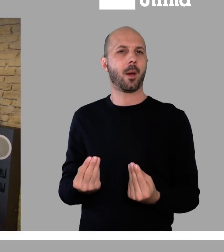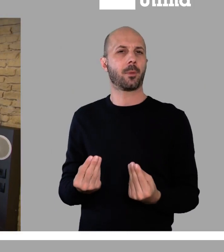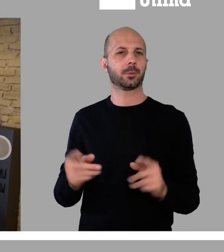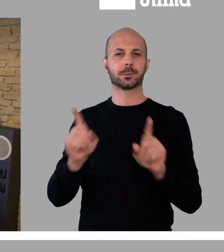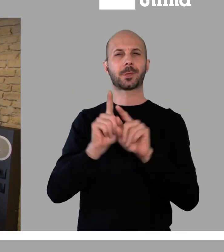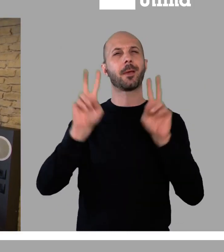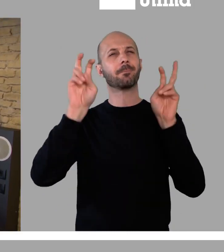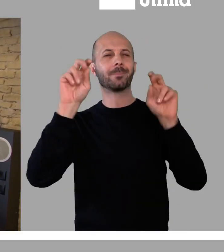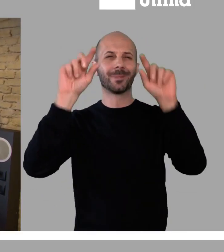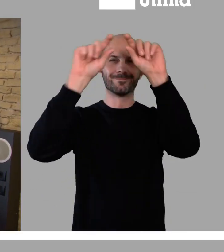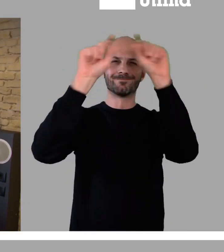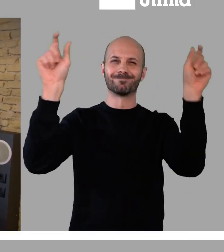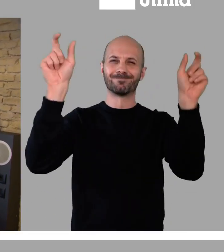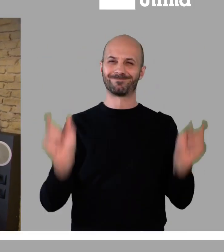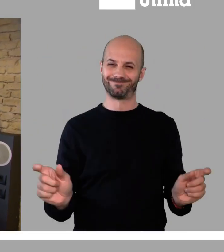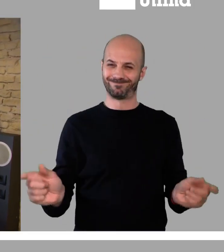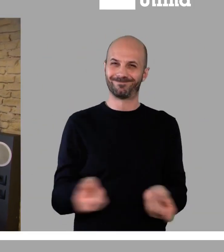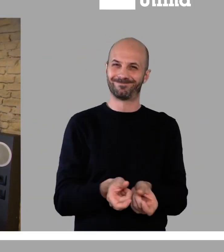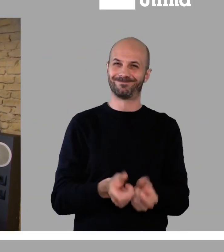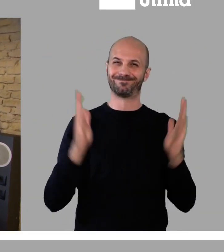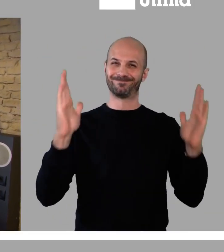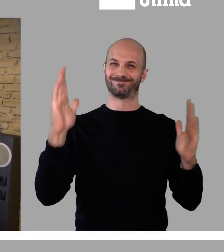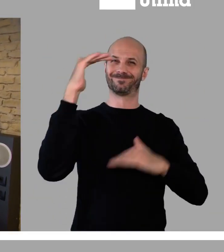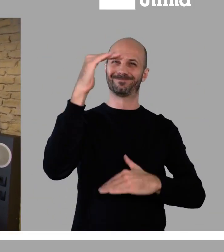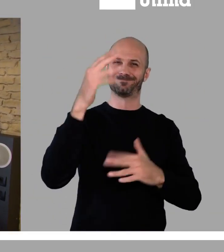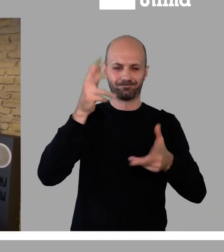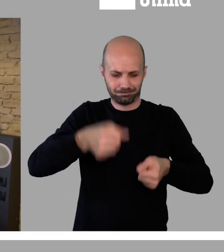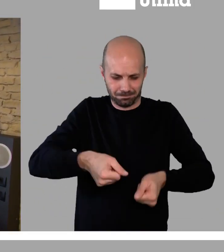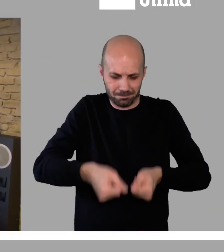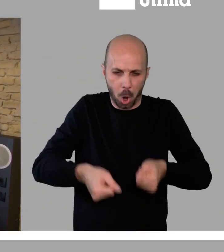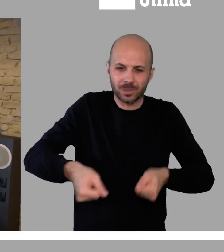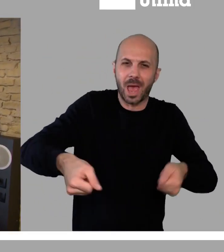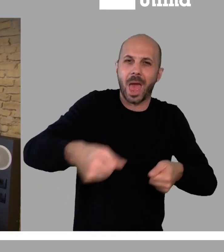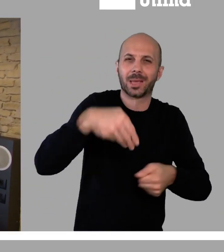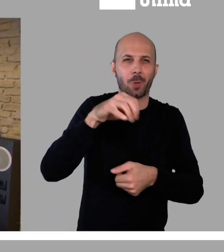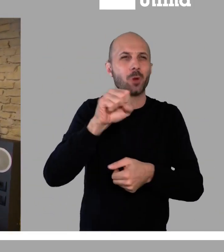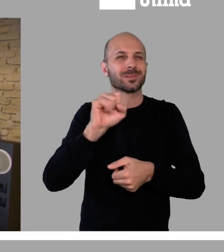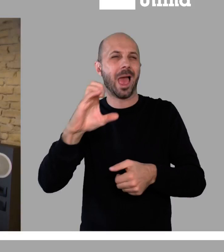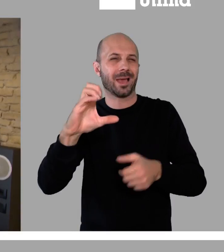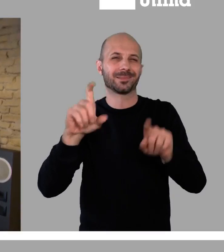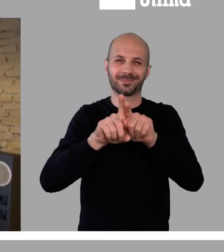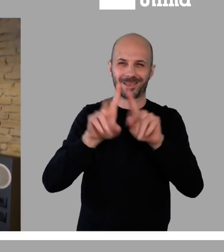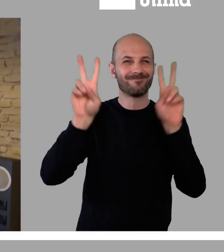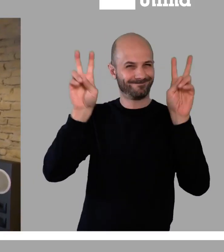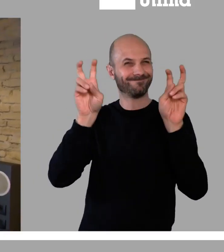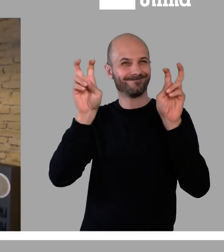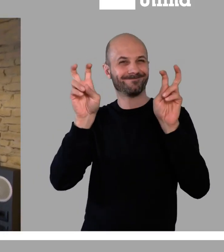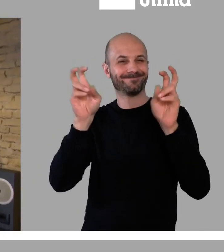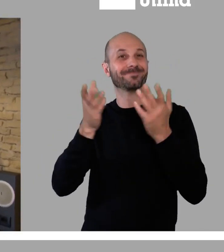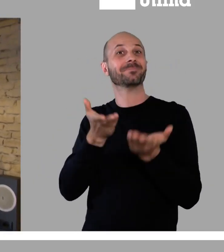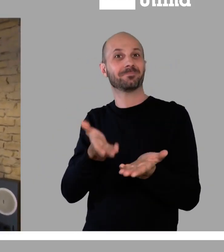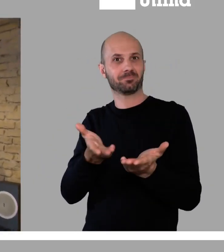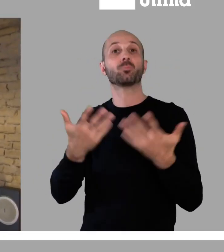a sort of frame like a puzzle or a mosaic.